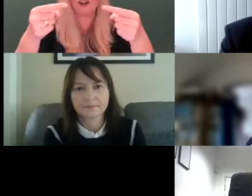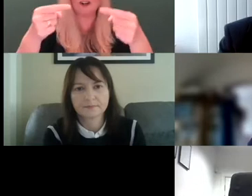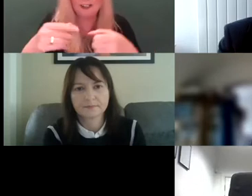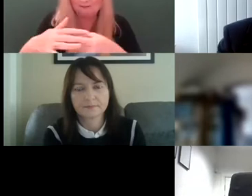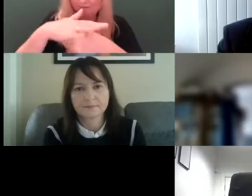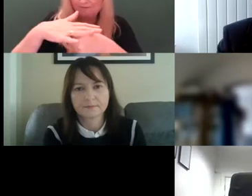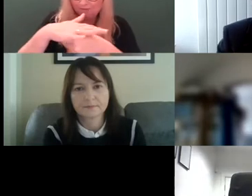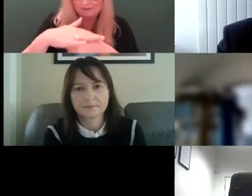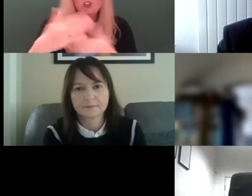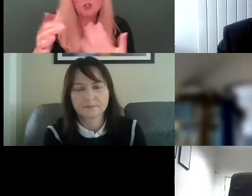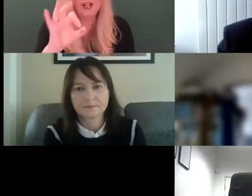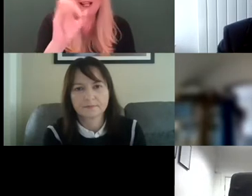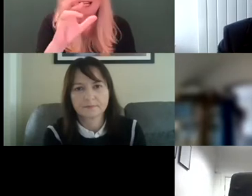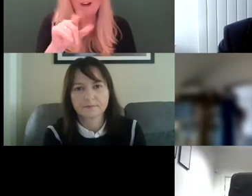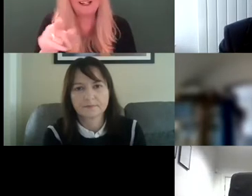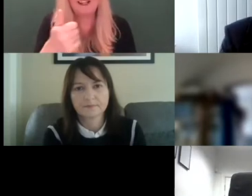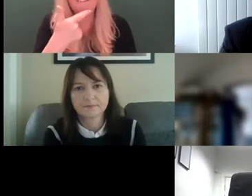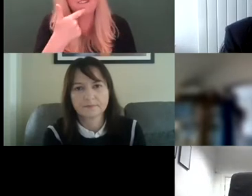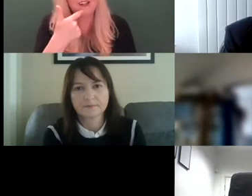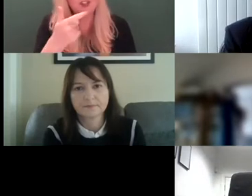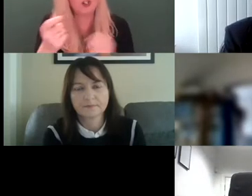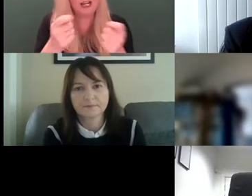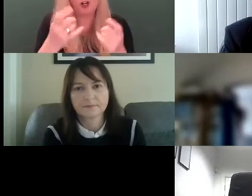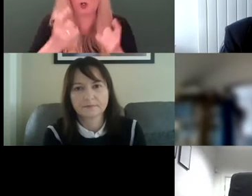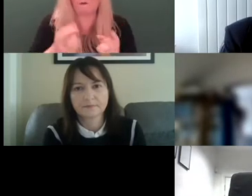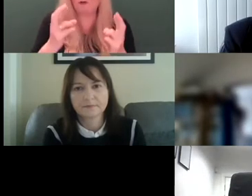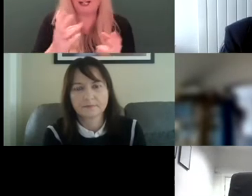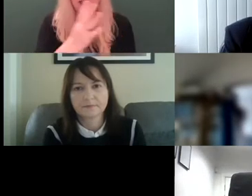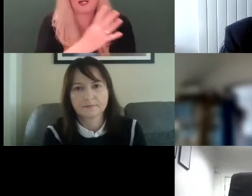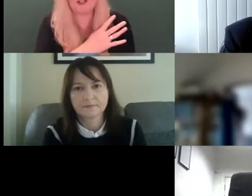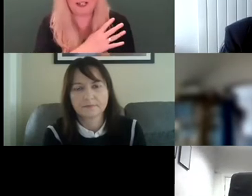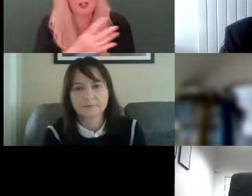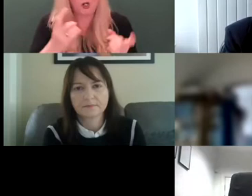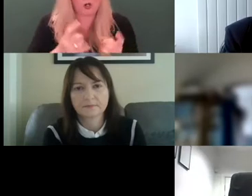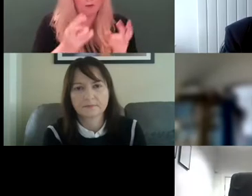Gary is the Vice Chair of the human rights and equality committee of the